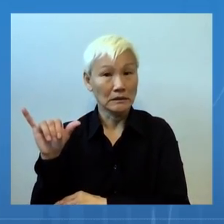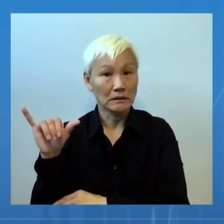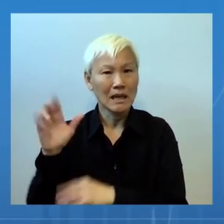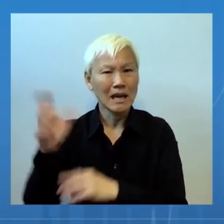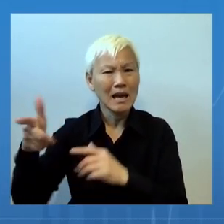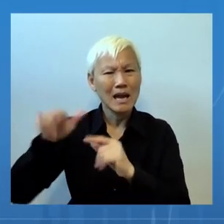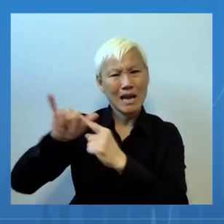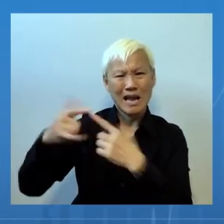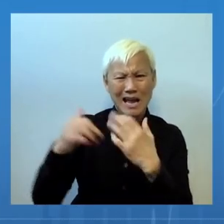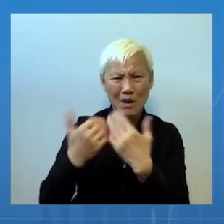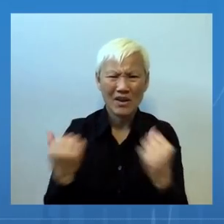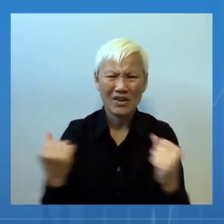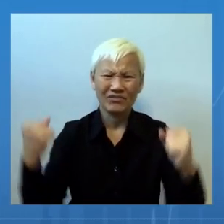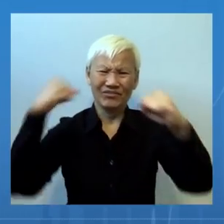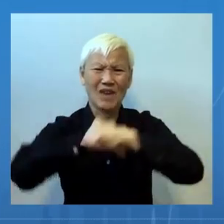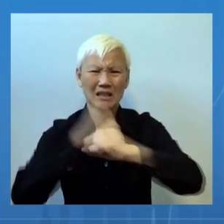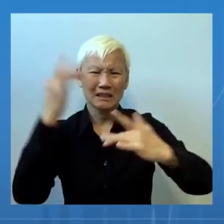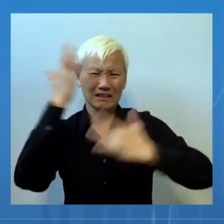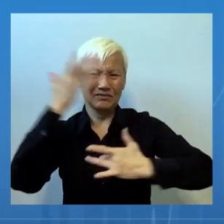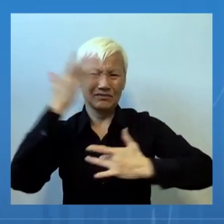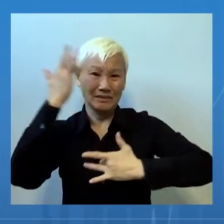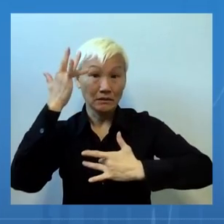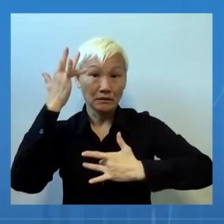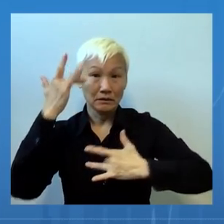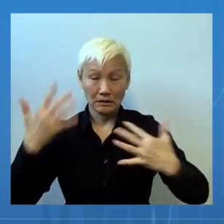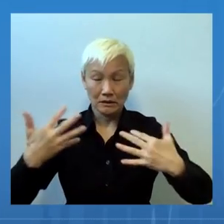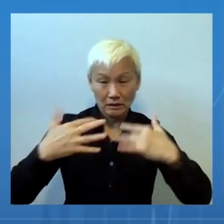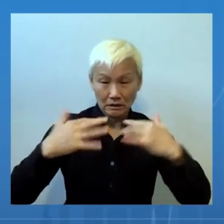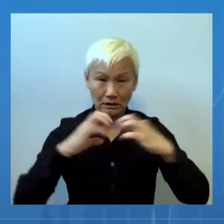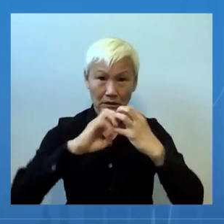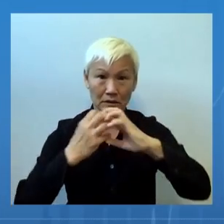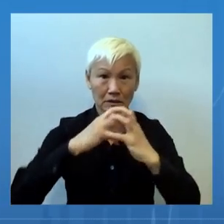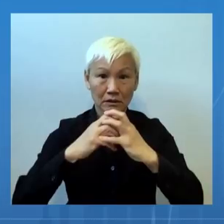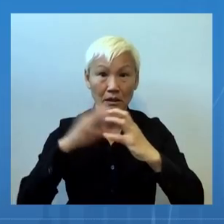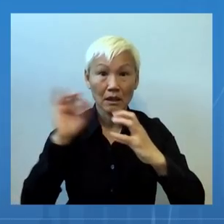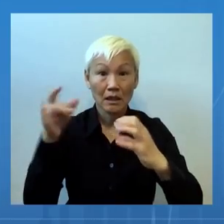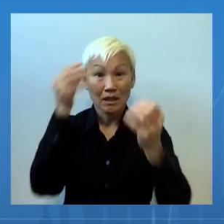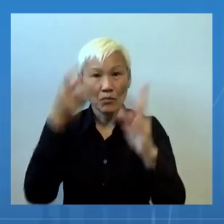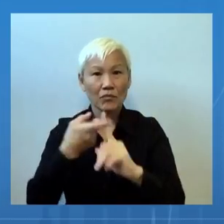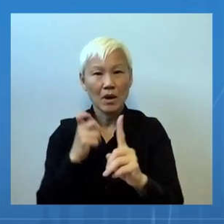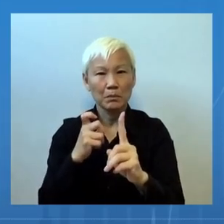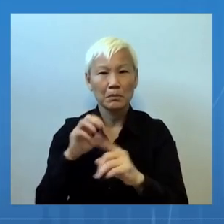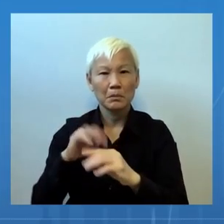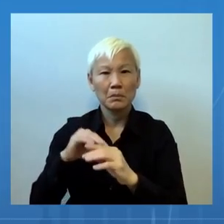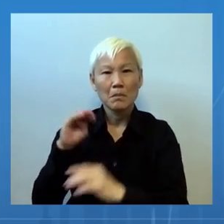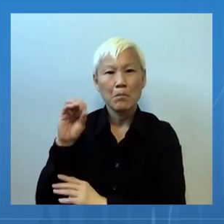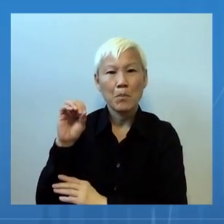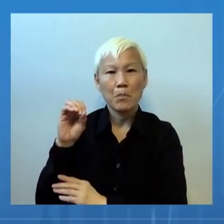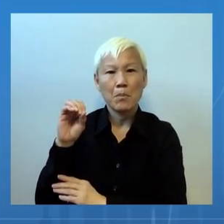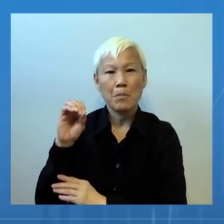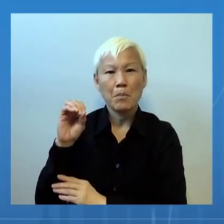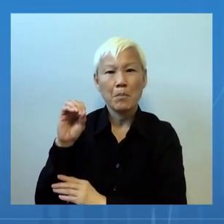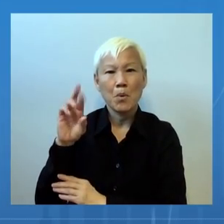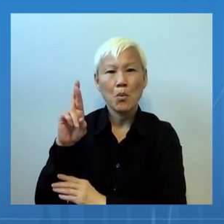These are data from the Moderna product in which a third-shot booster was done on individuals